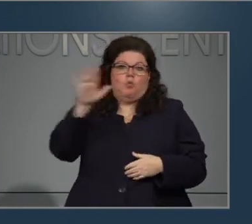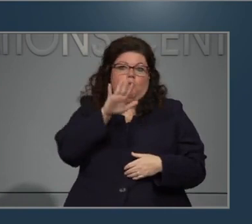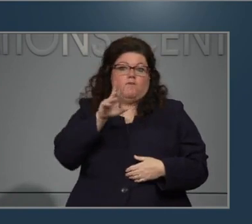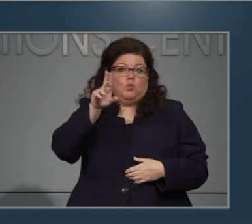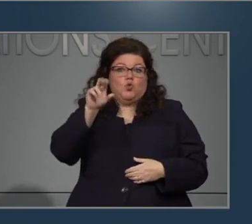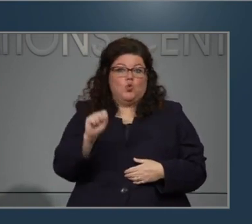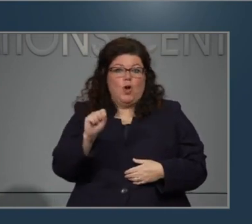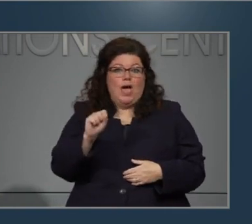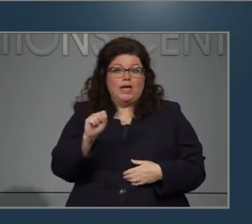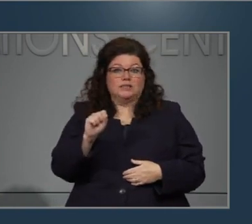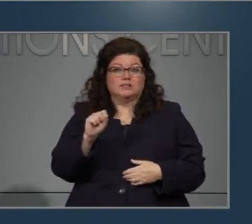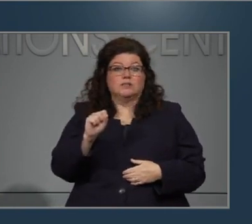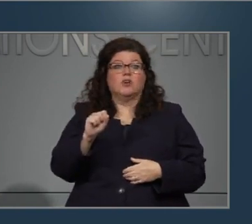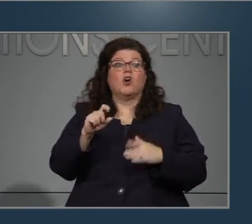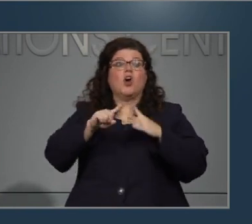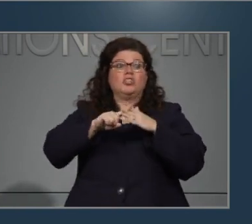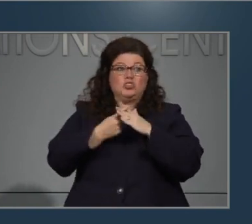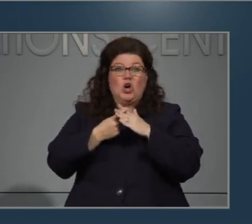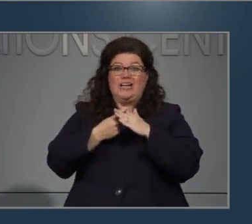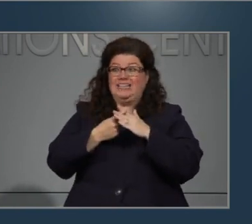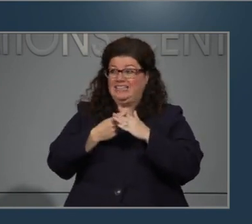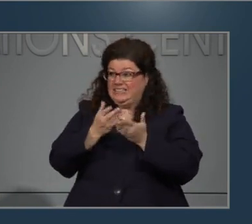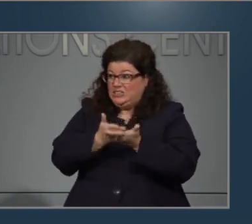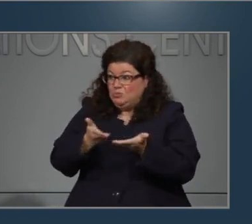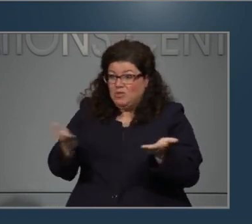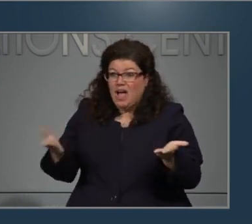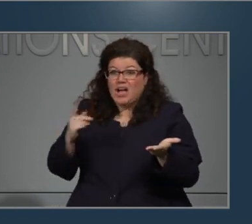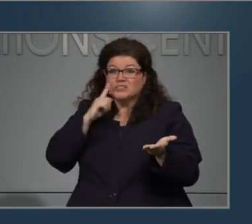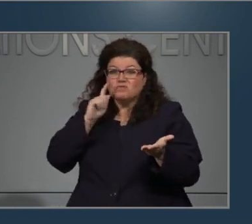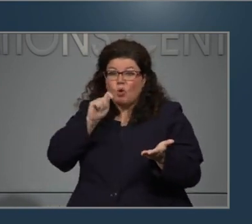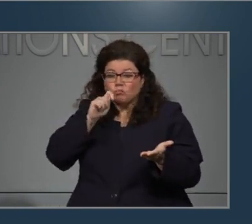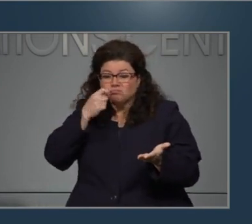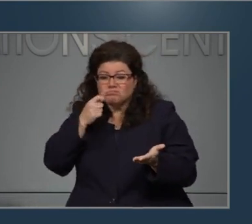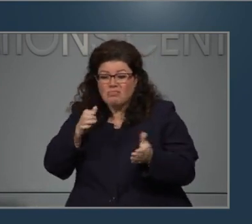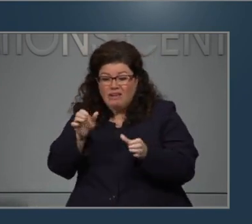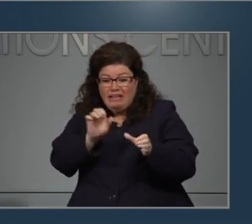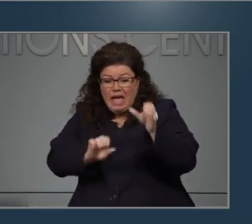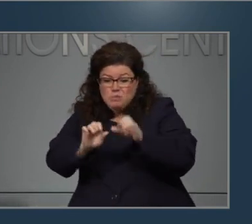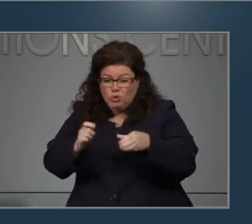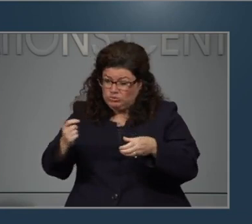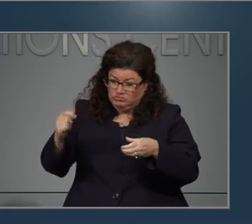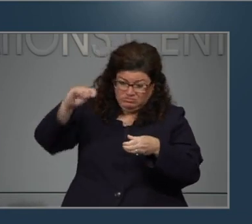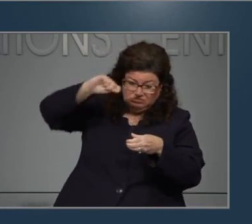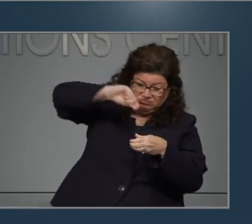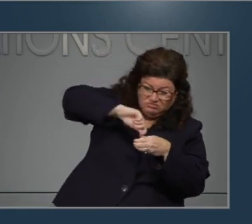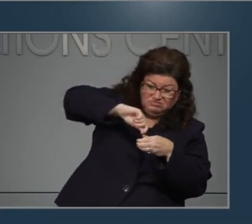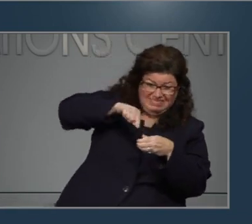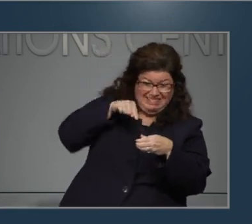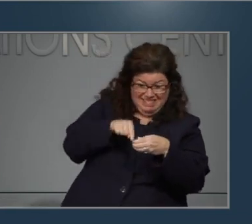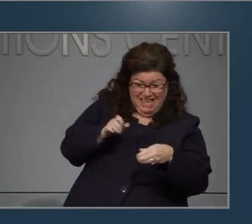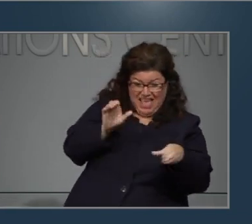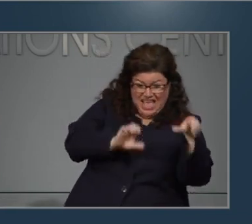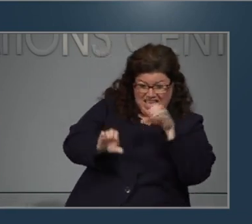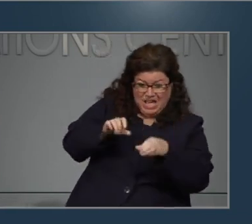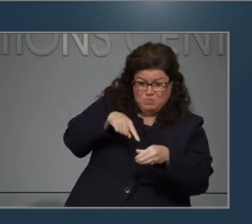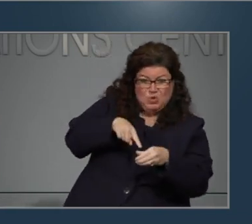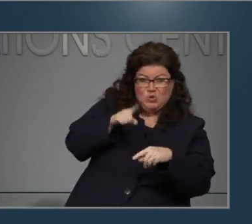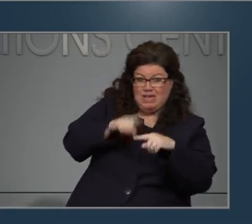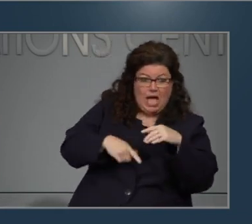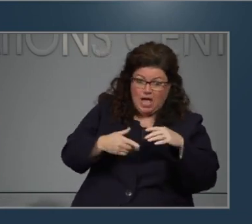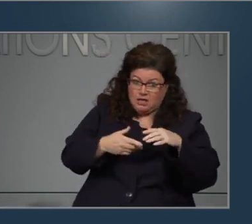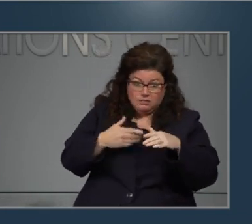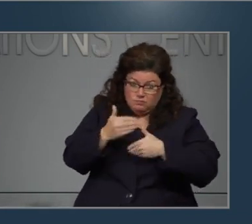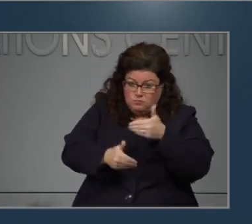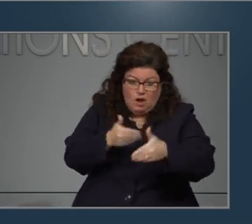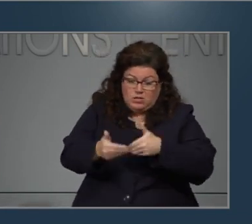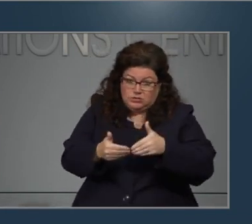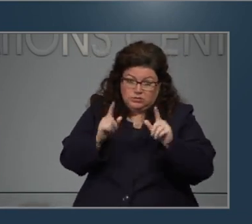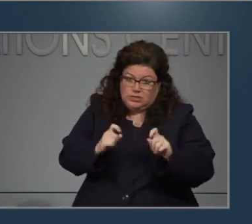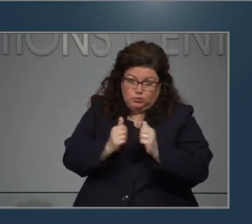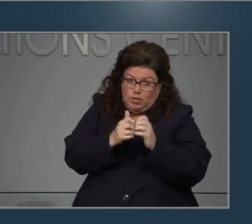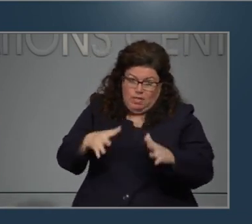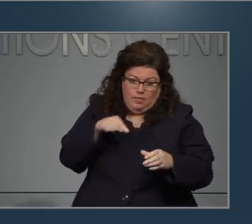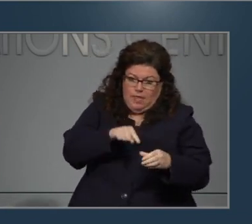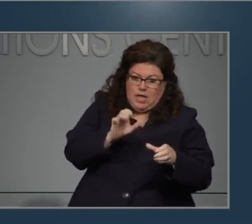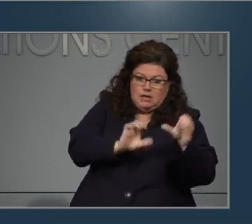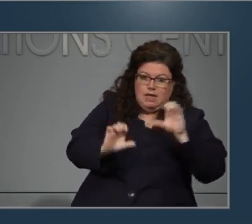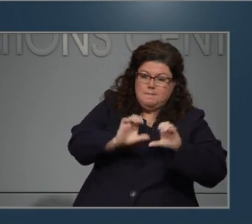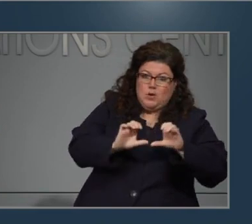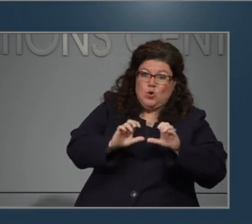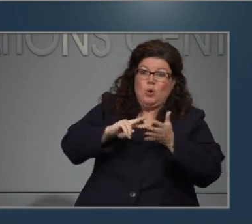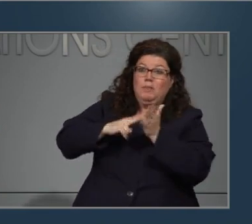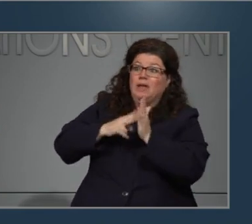HOWEVER, NORTH CAROLINA LABS AND LABS AROUND THE COUNTRY ARE STARTING TO SEE SUPPLY SHORTAGES AGAIN FOR LABORATORY CHEMICALS CALLED REAGENTS A KEY COMPONENT NEEDED TO PROCESS TESTS.